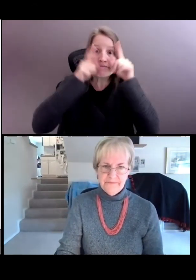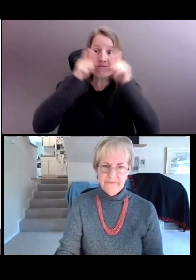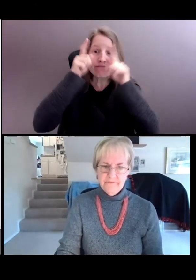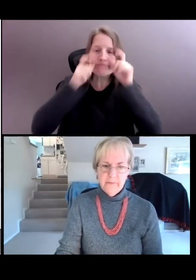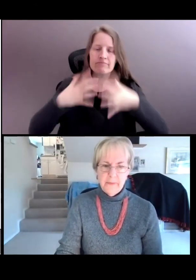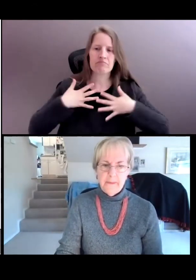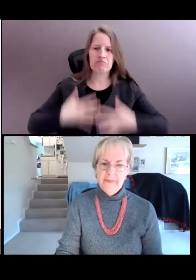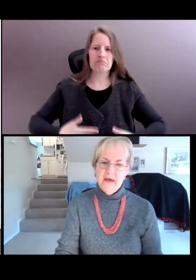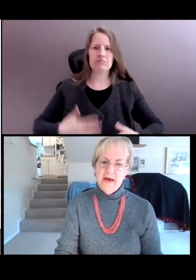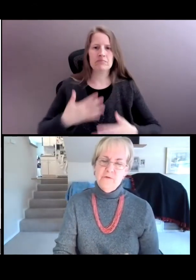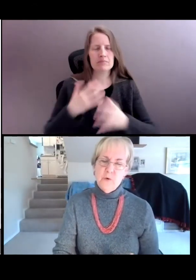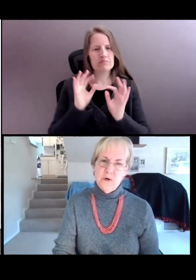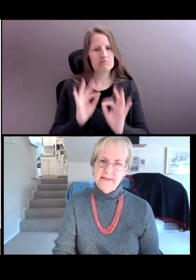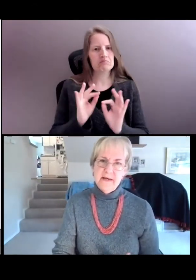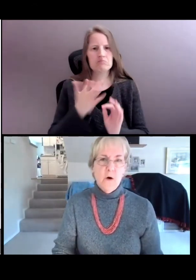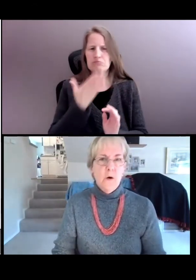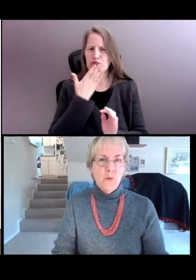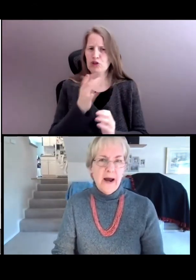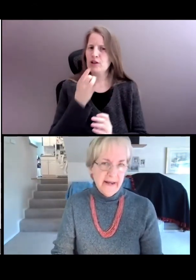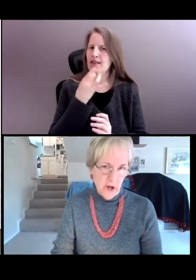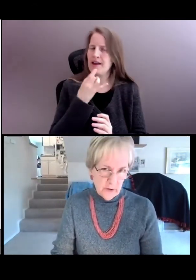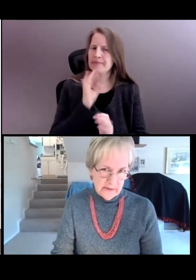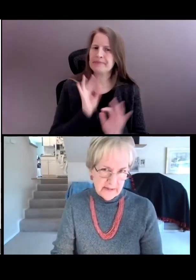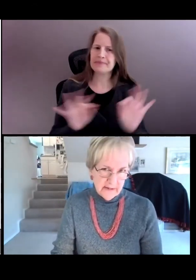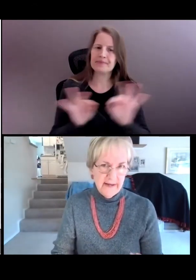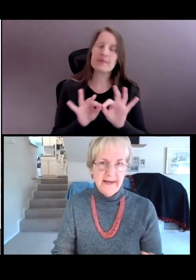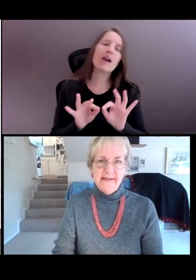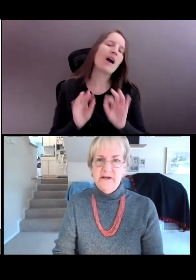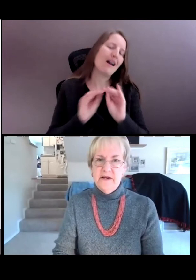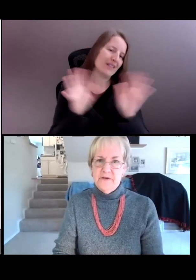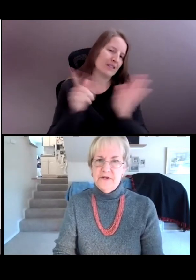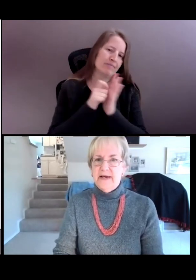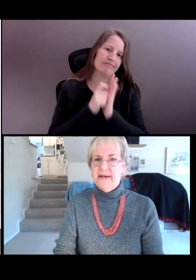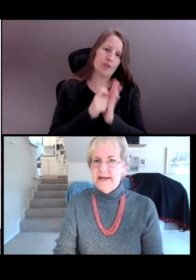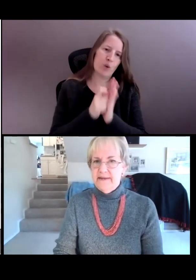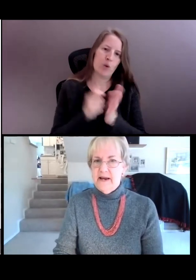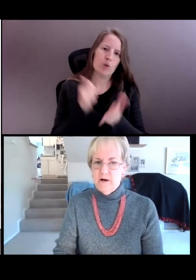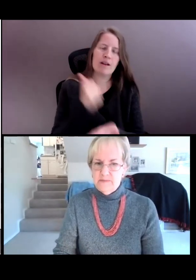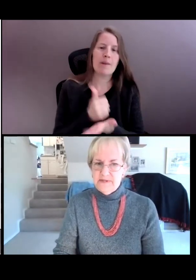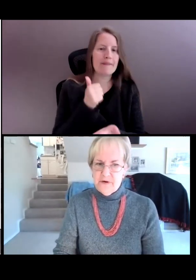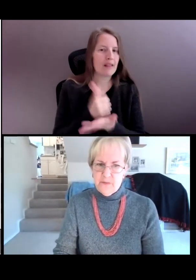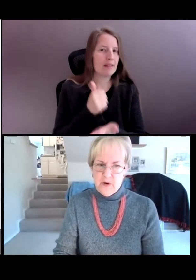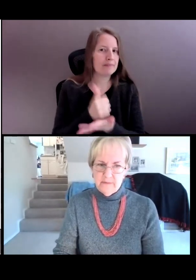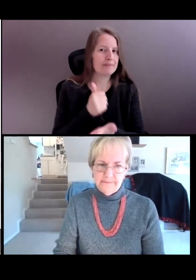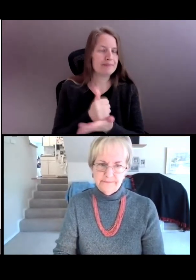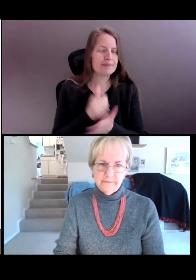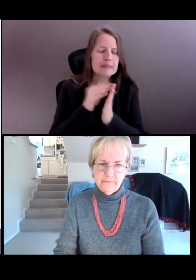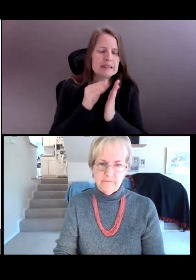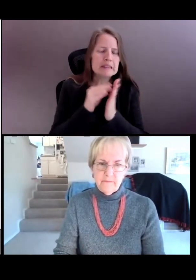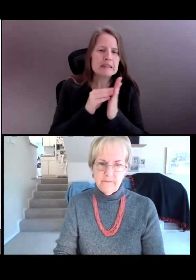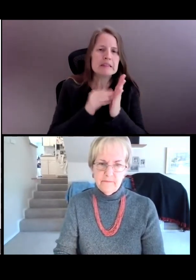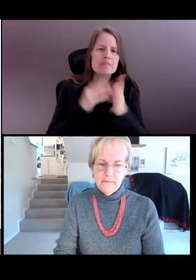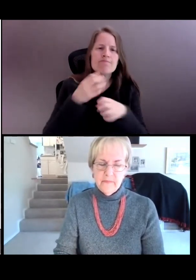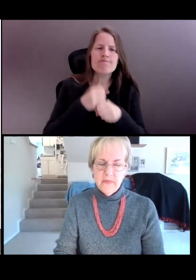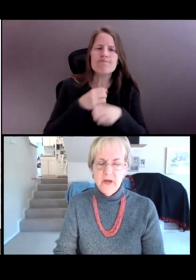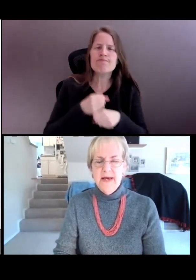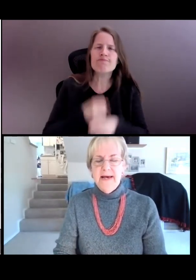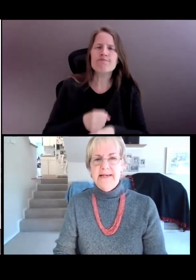Of course writing notes is another technique that helps very well